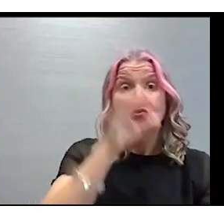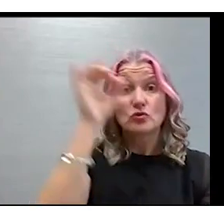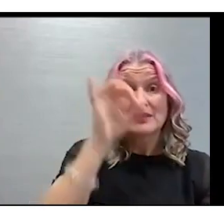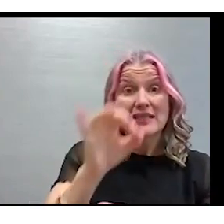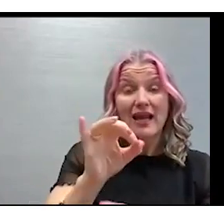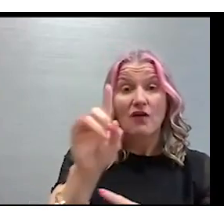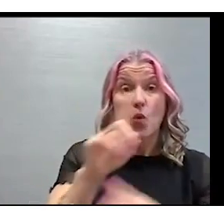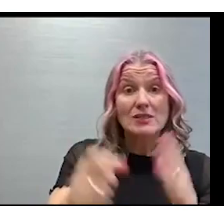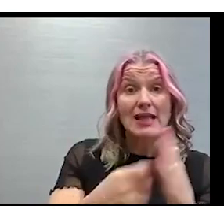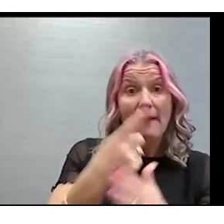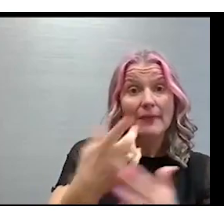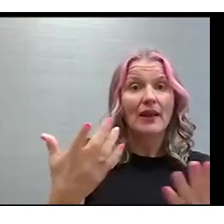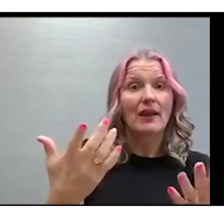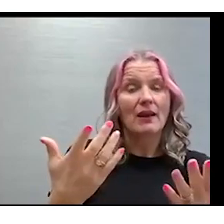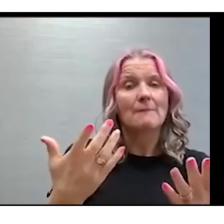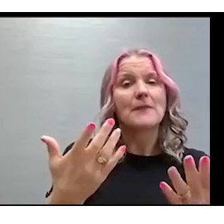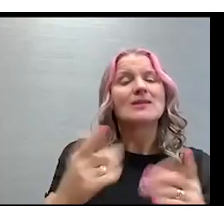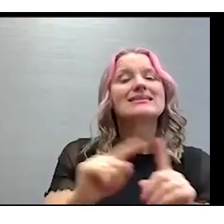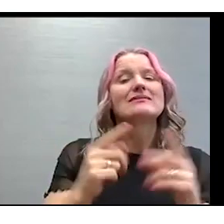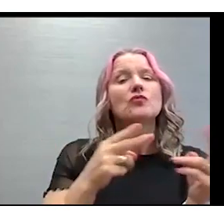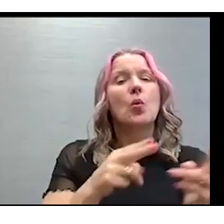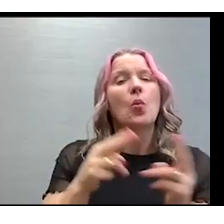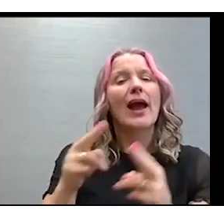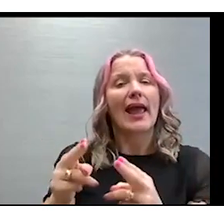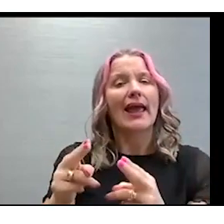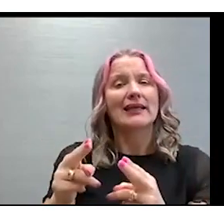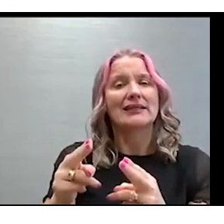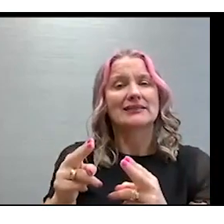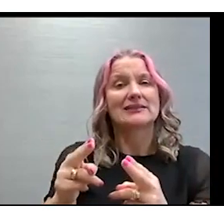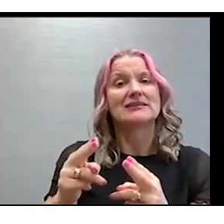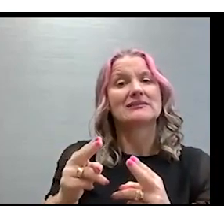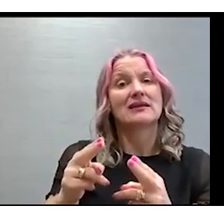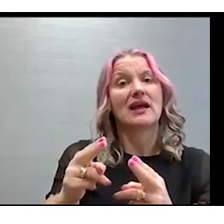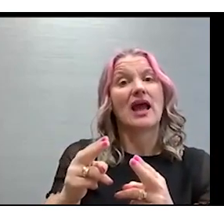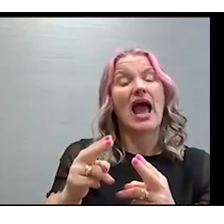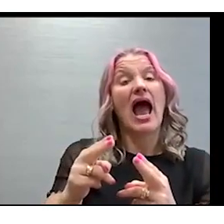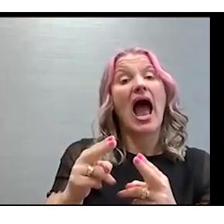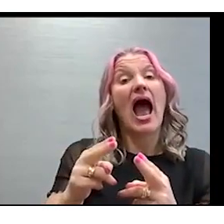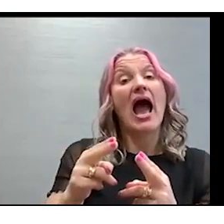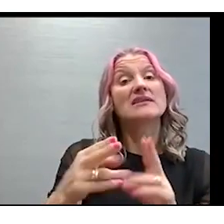besides the hood, but there's ways to kind of as a user try to understand the